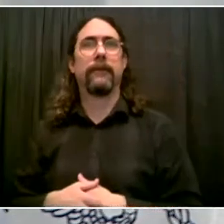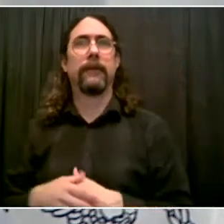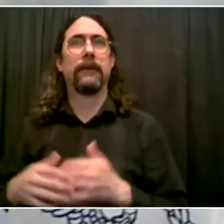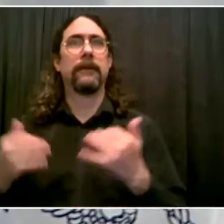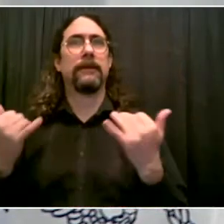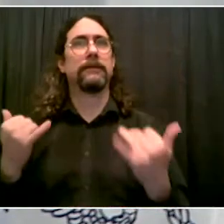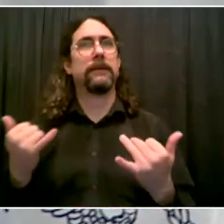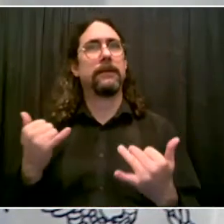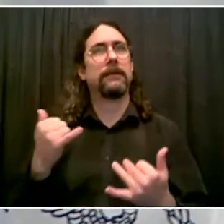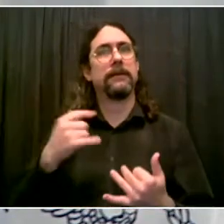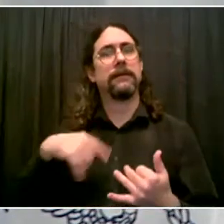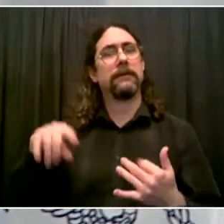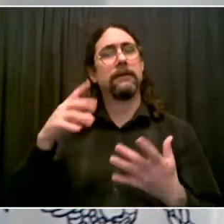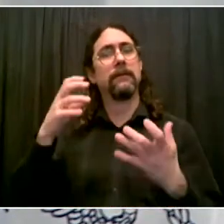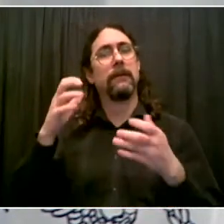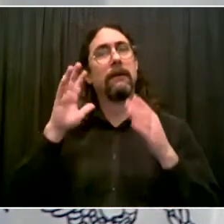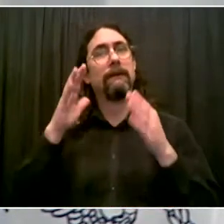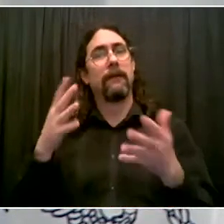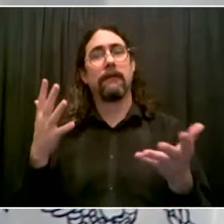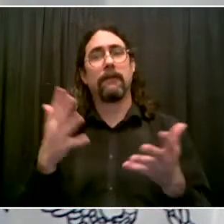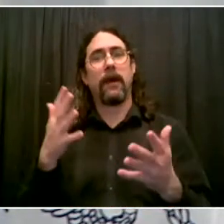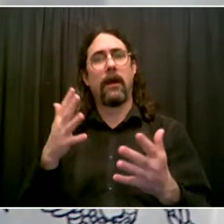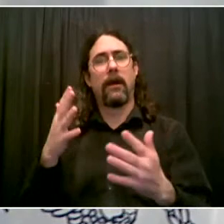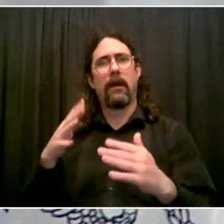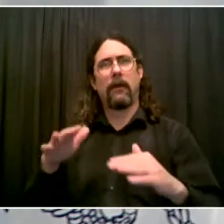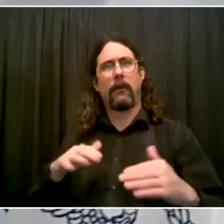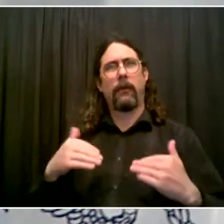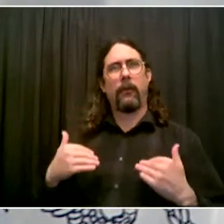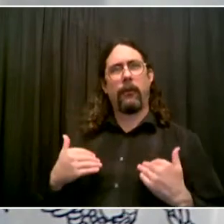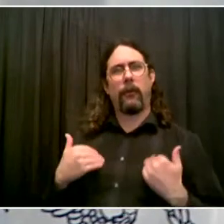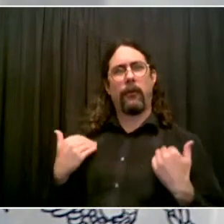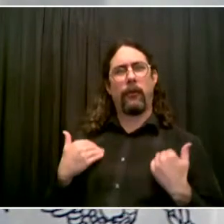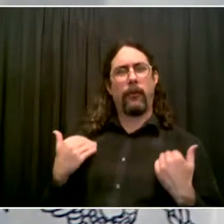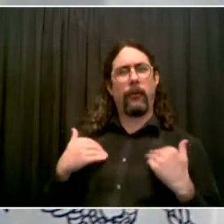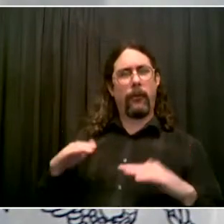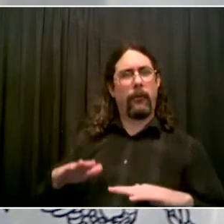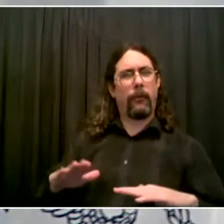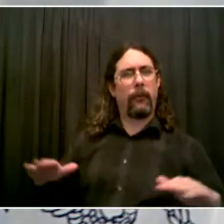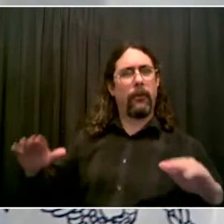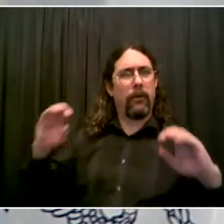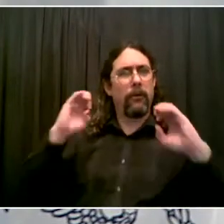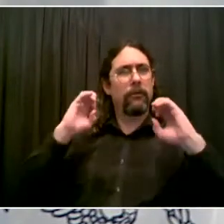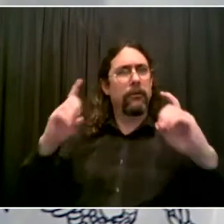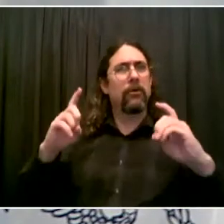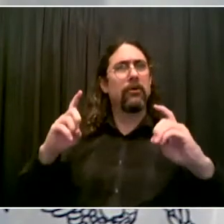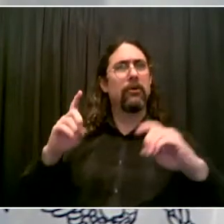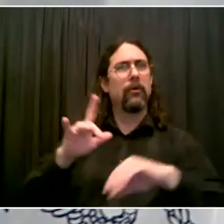OF THE THINGS THAT WE NEED TO DO LONG-TERM. OBVIOUSLY NOW WE ARE FOCUUNSIG G N O DOUBLING DOWN ON EARLY CHILDHOOD